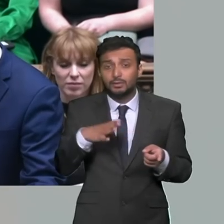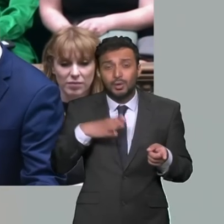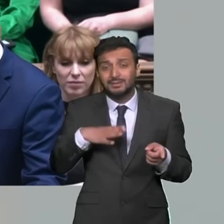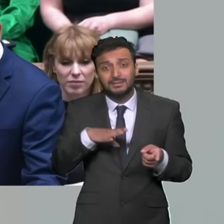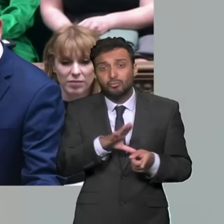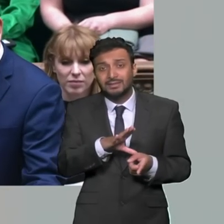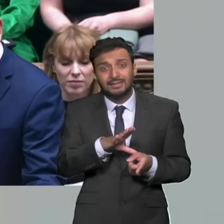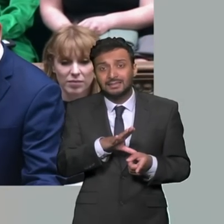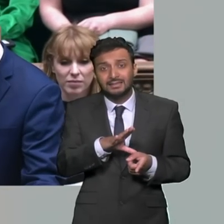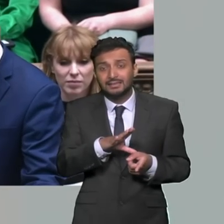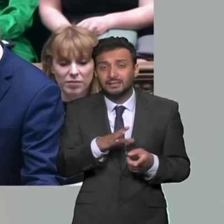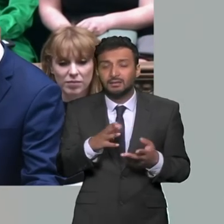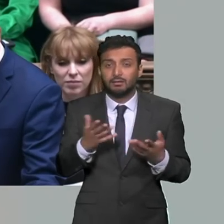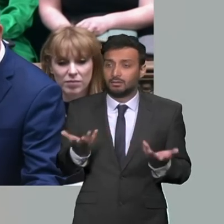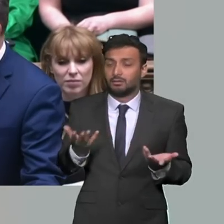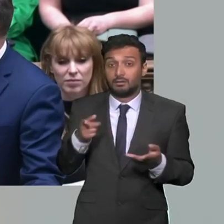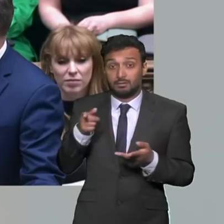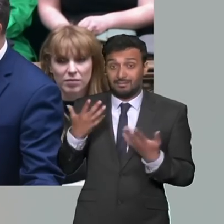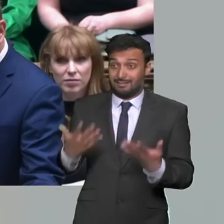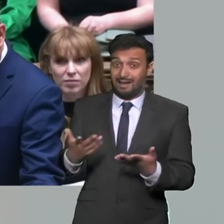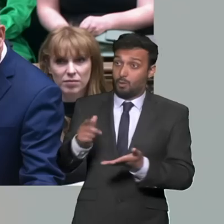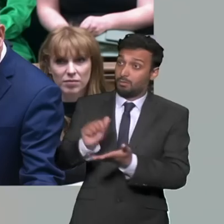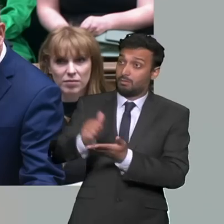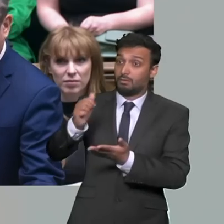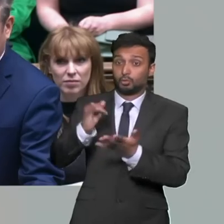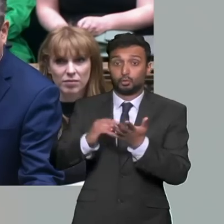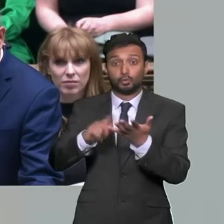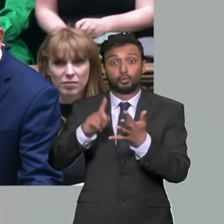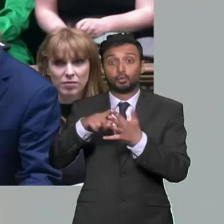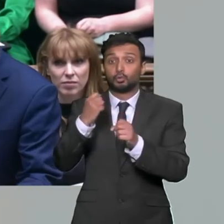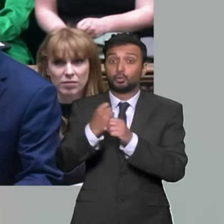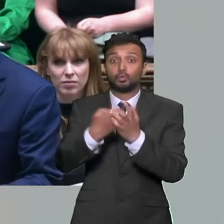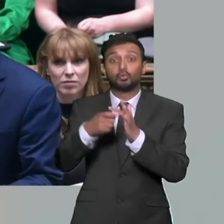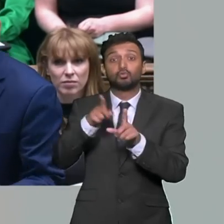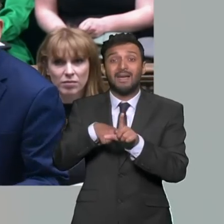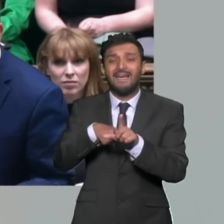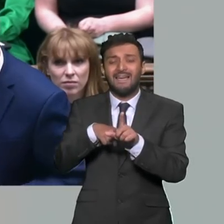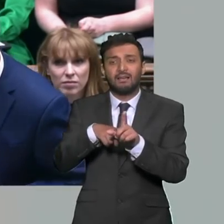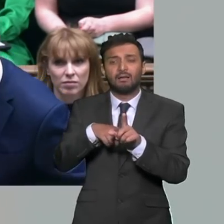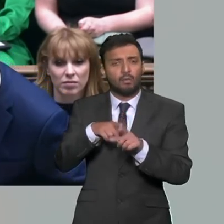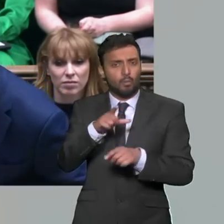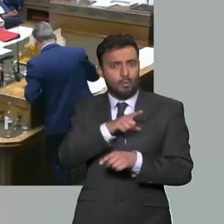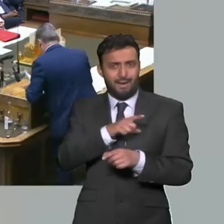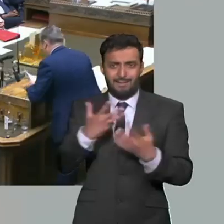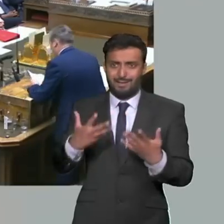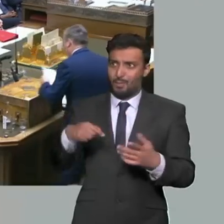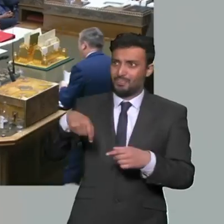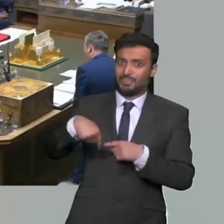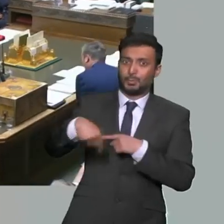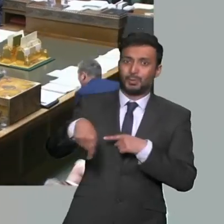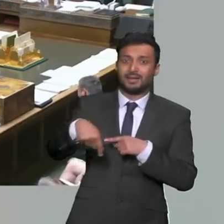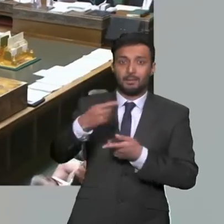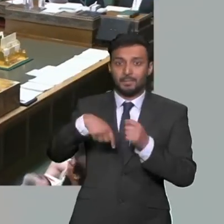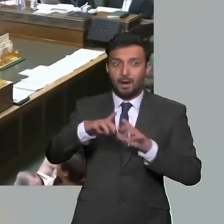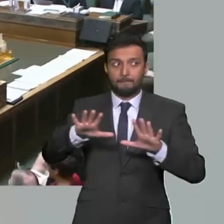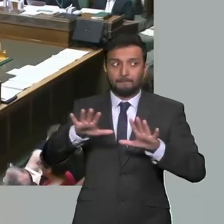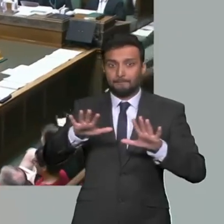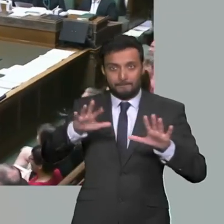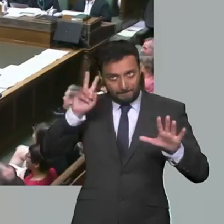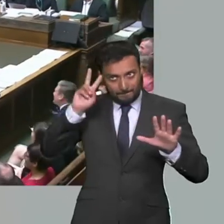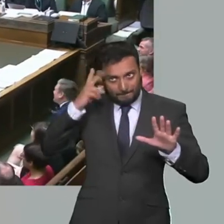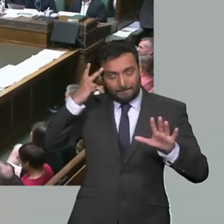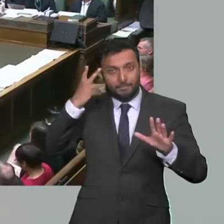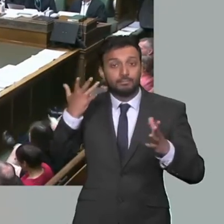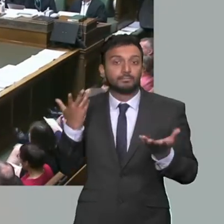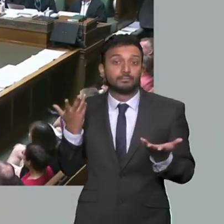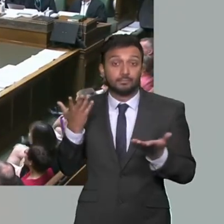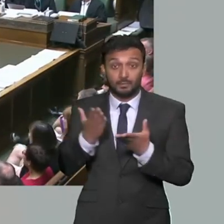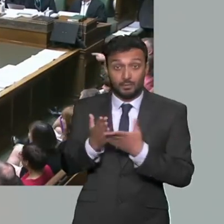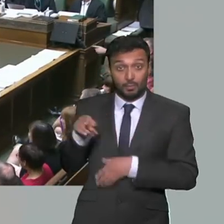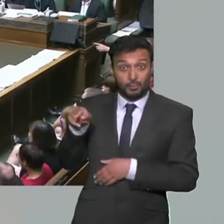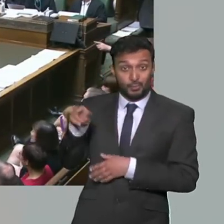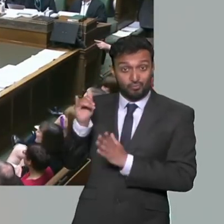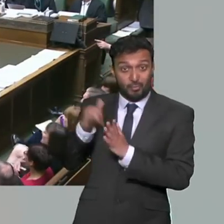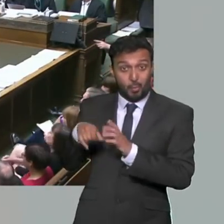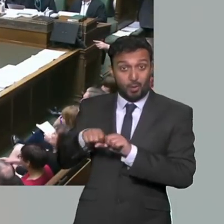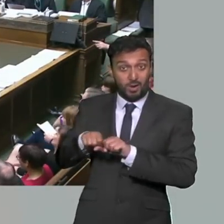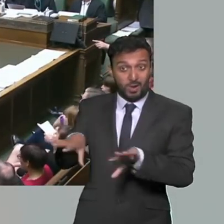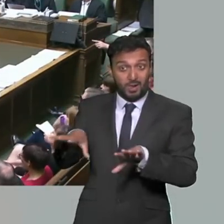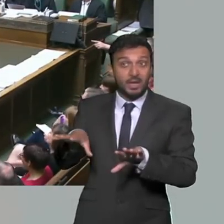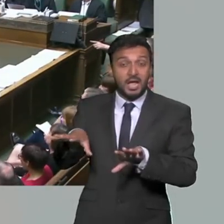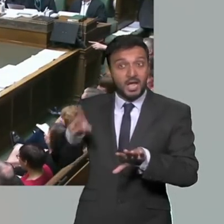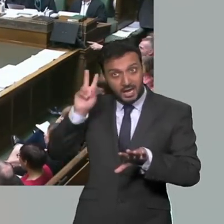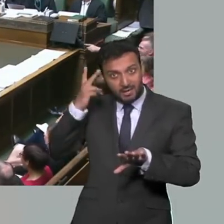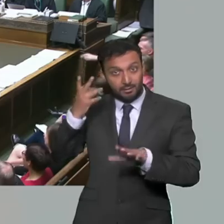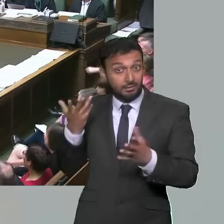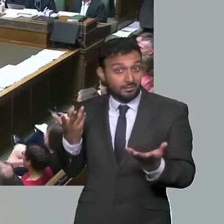What is it about the Sue Gray report that first attracted him to a U-turn this week?